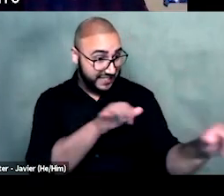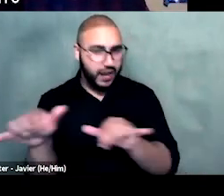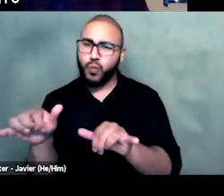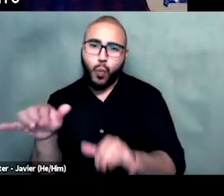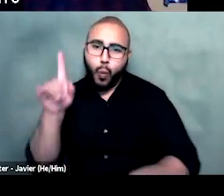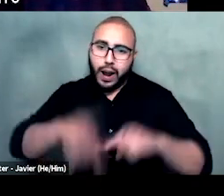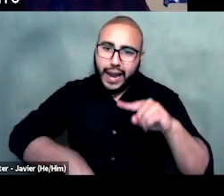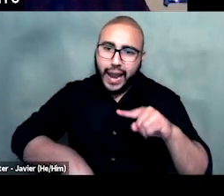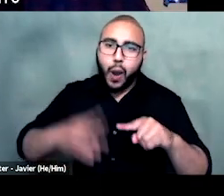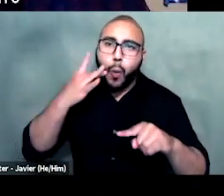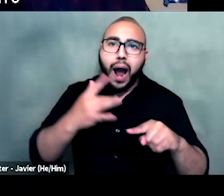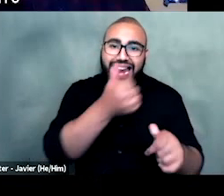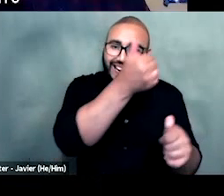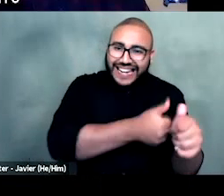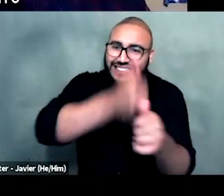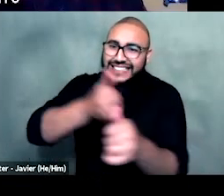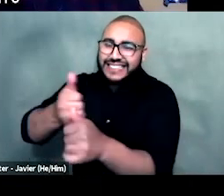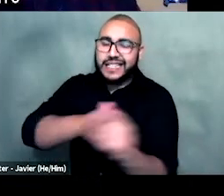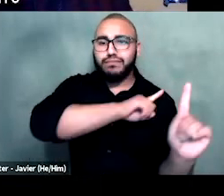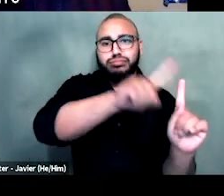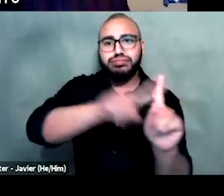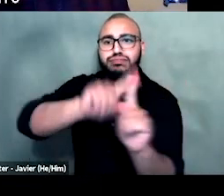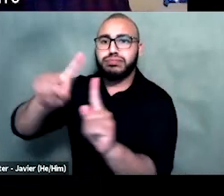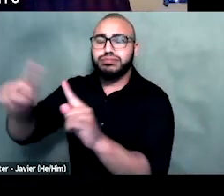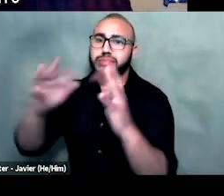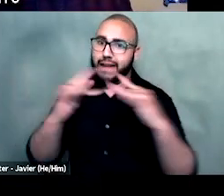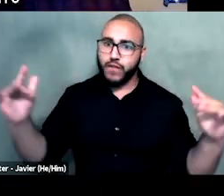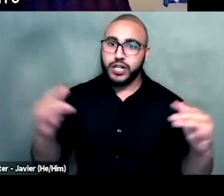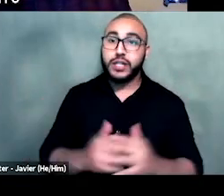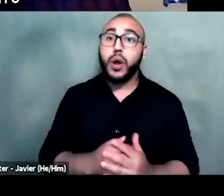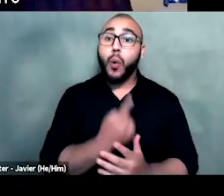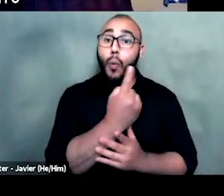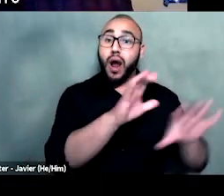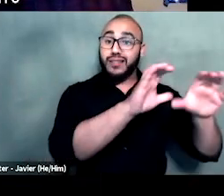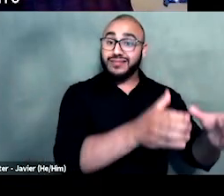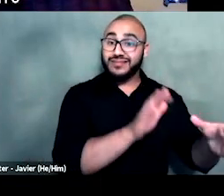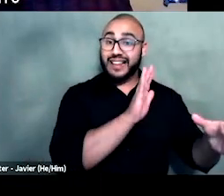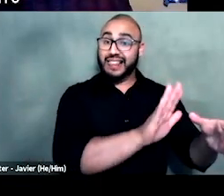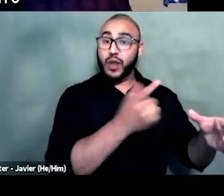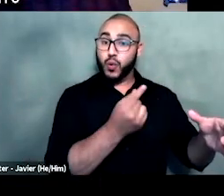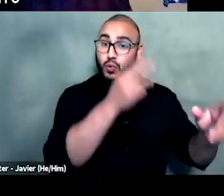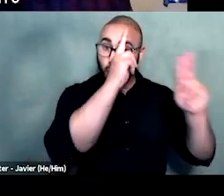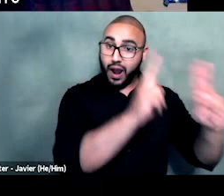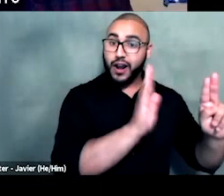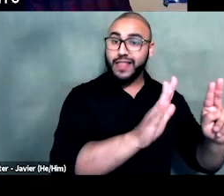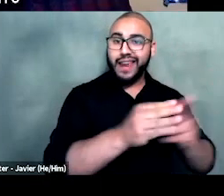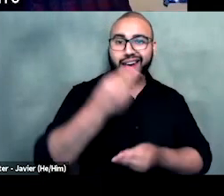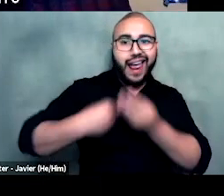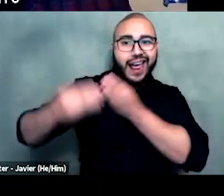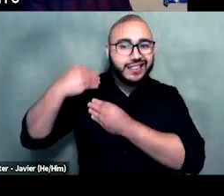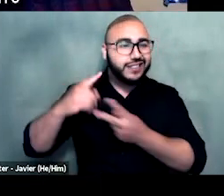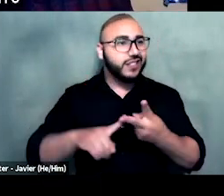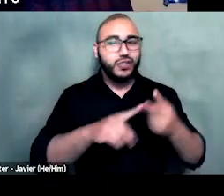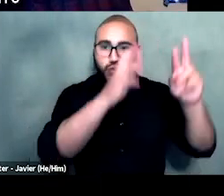incredible diversity, and what one tribe does to honor the ancestors, to pay their respect